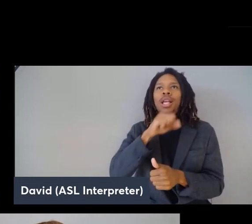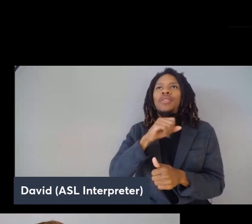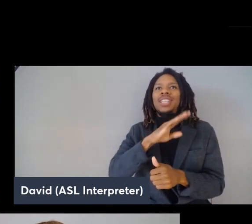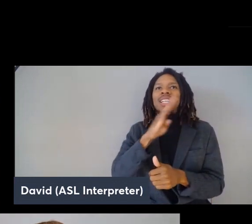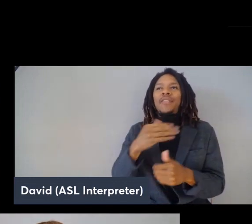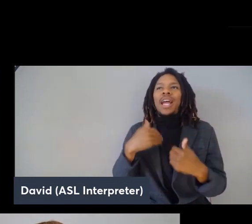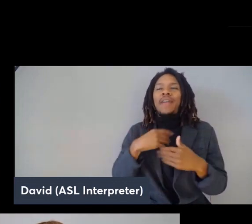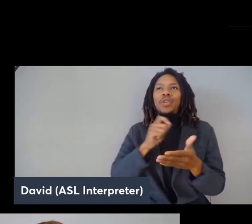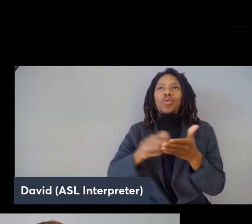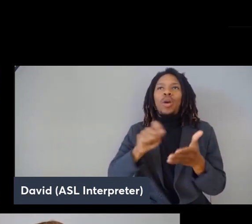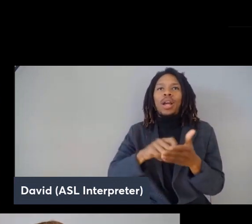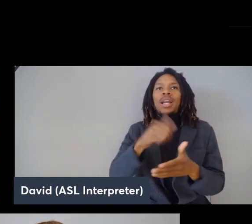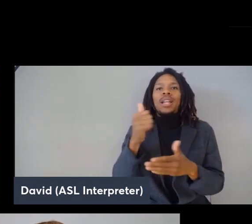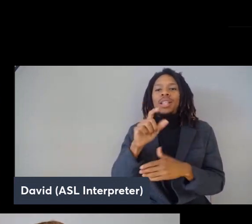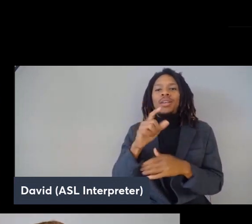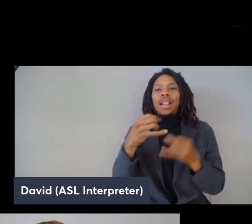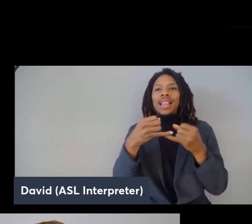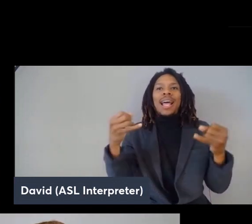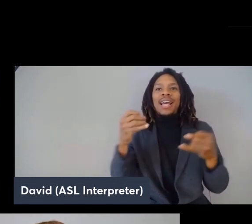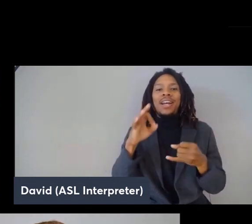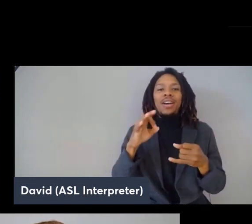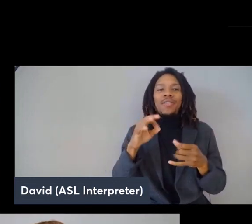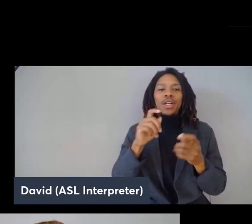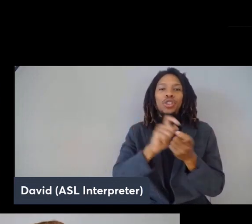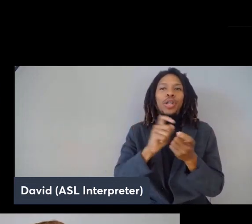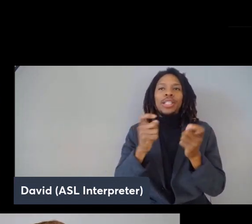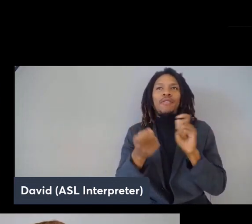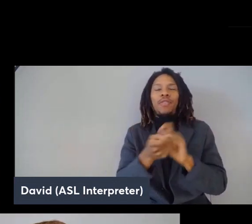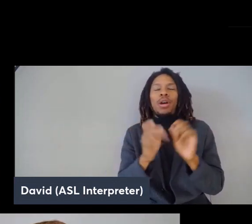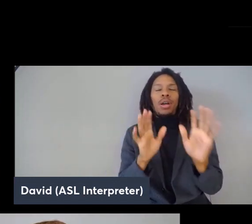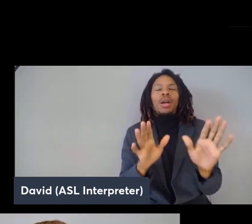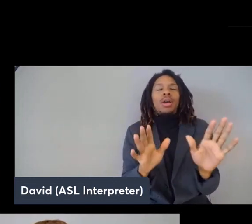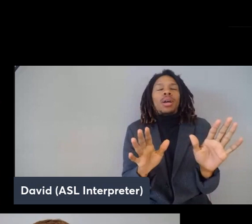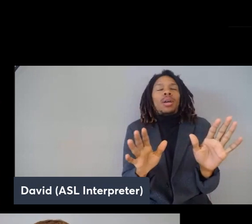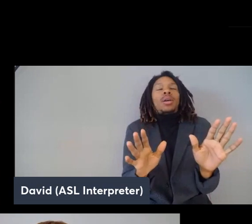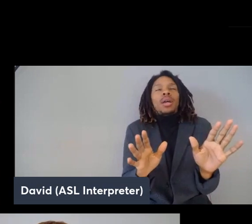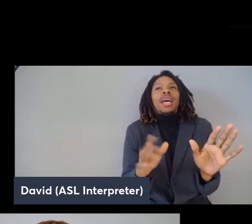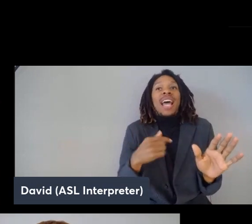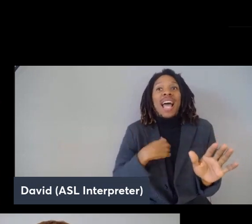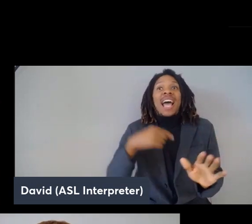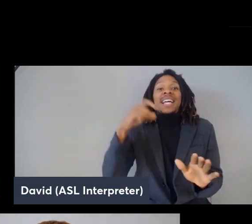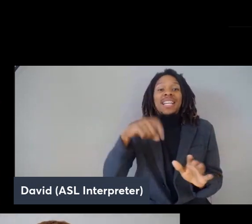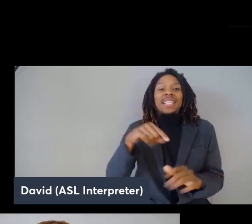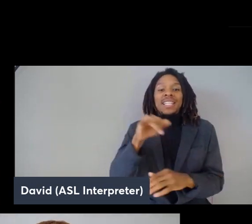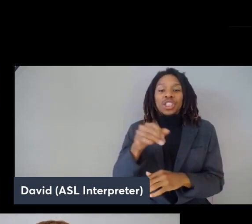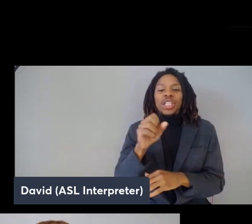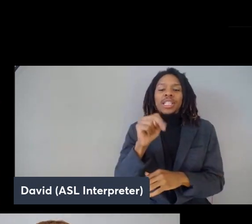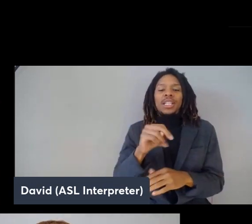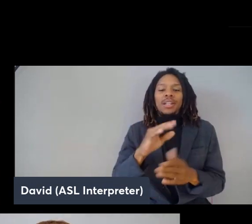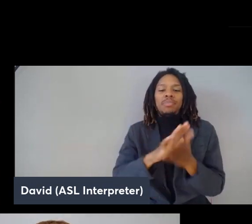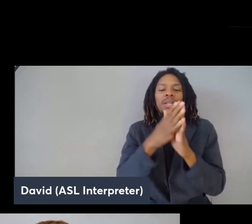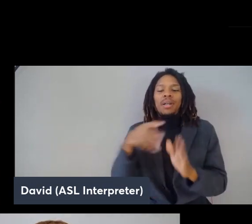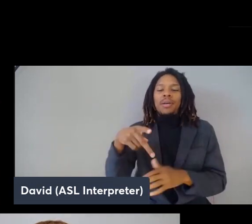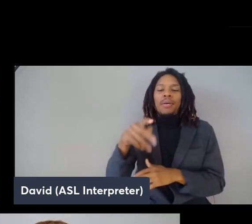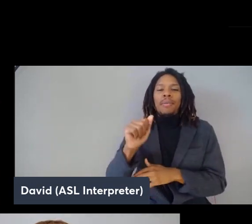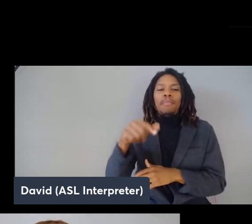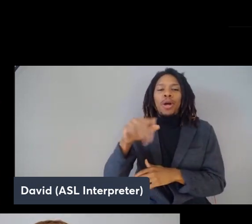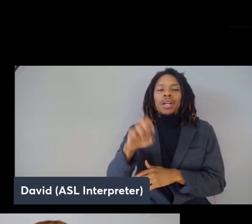another line of, like, transform, like, I need this JSON to now be Parquet, which is Chad's favorite data format,